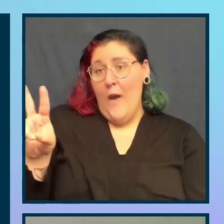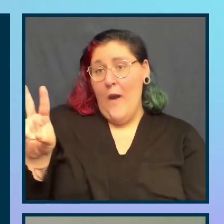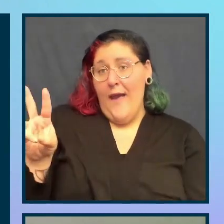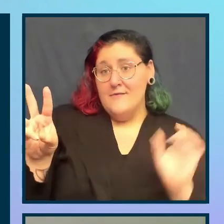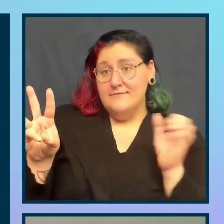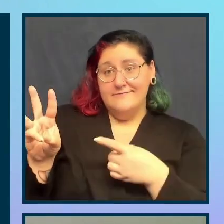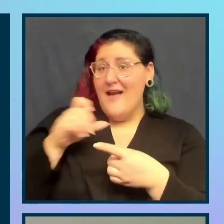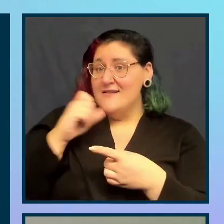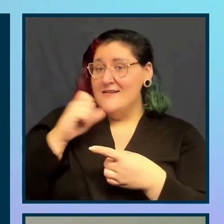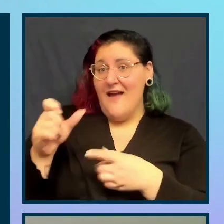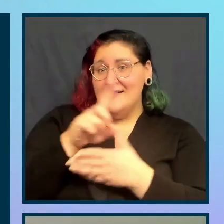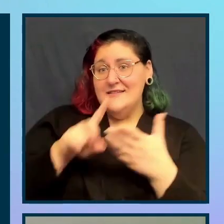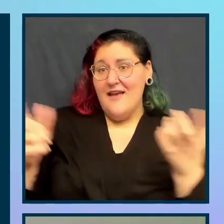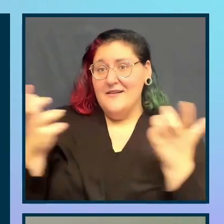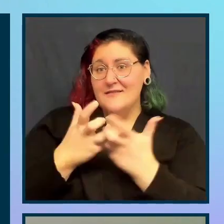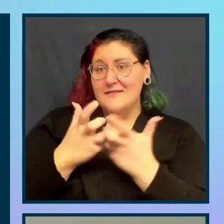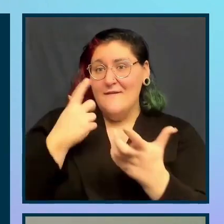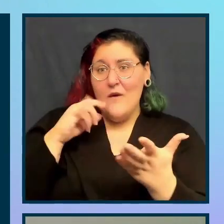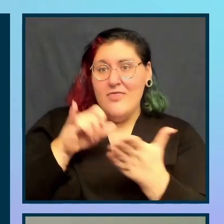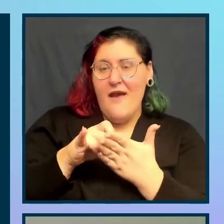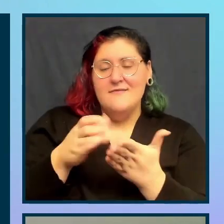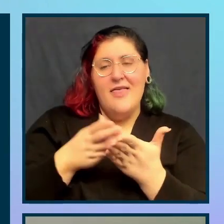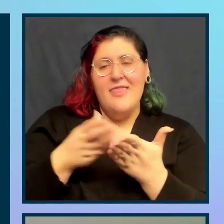things that often, there are no good guides on how to do.